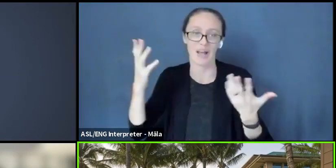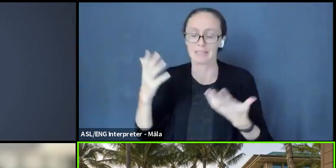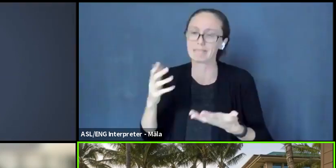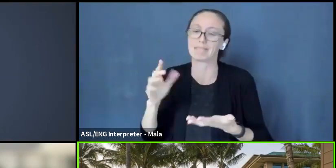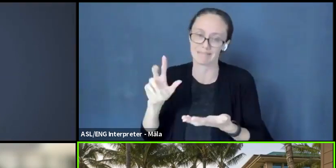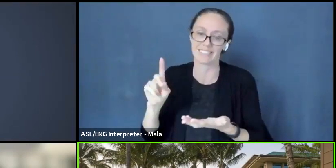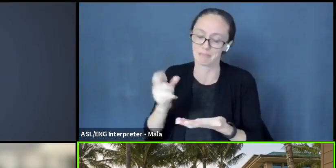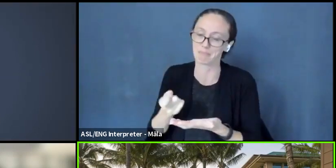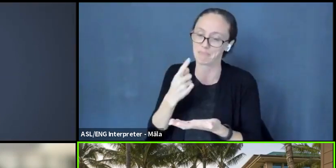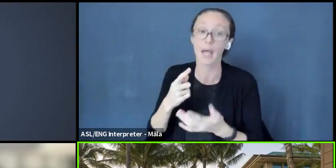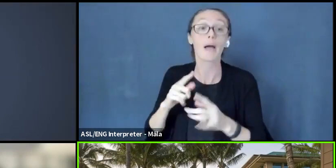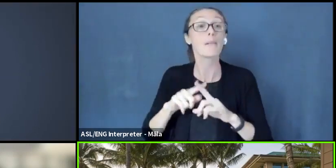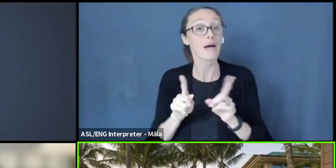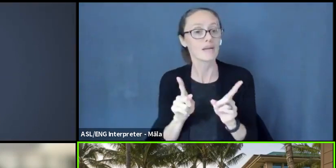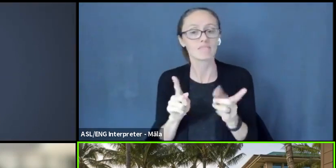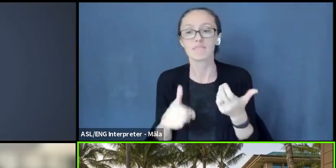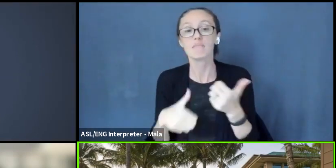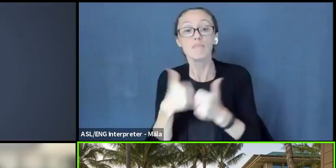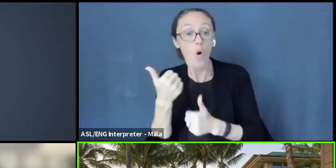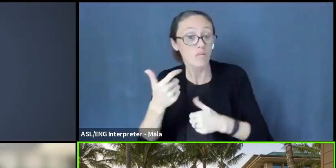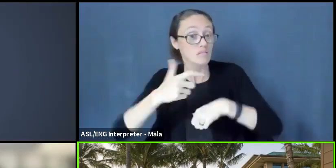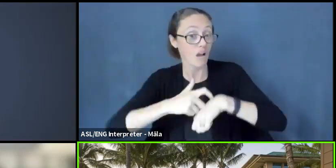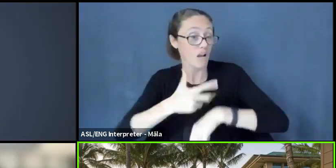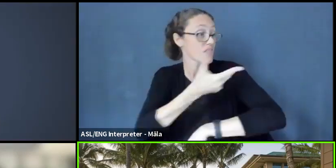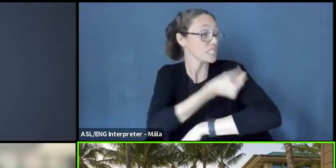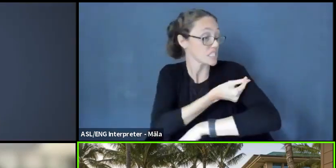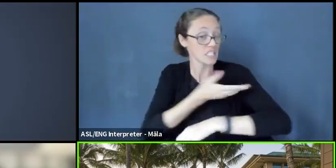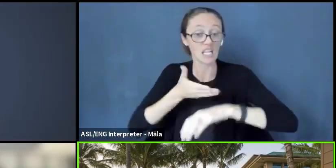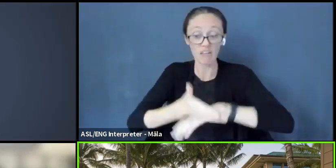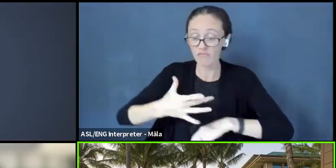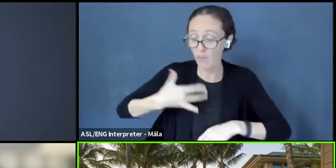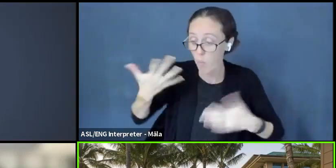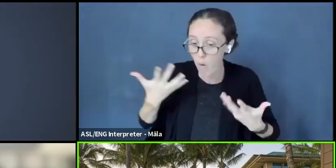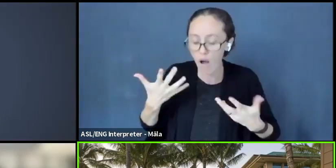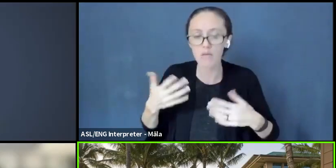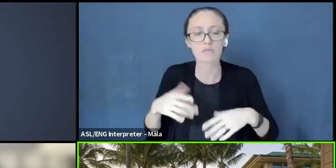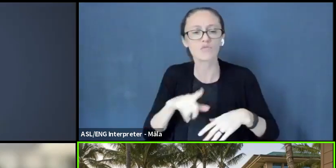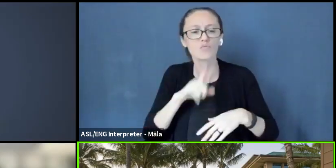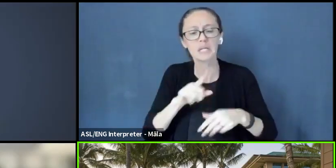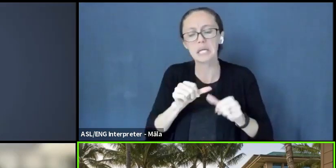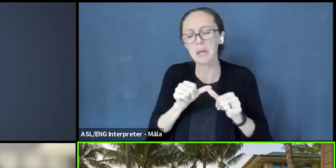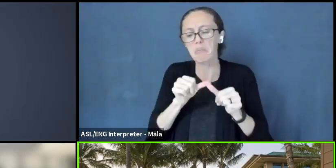Great majority of side effects from the vaccines only last 2 to 3 days.